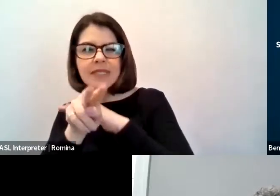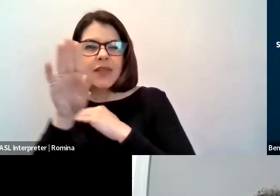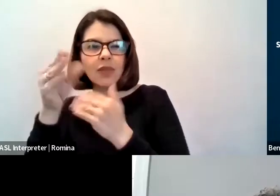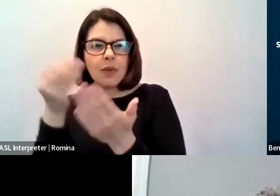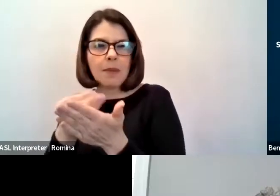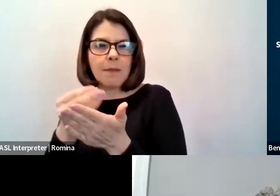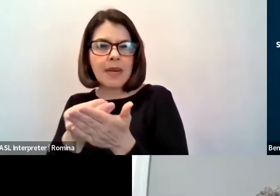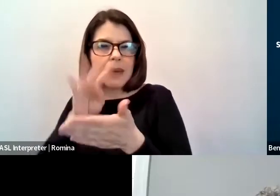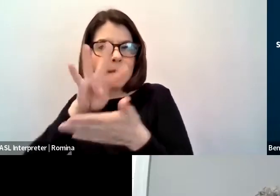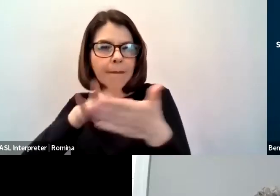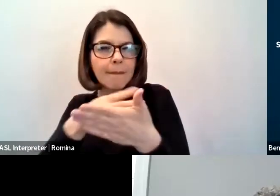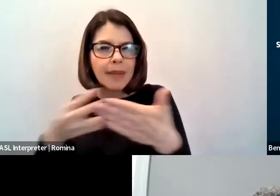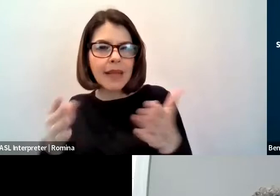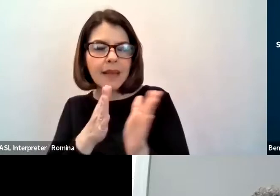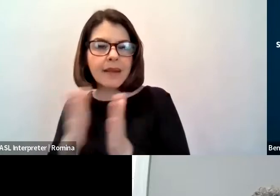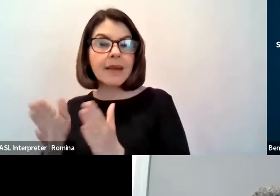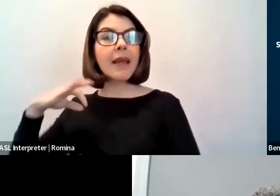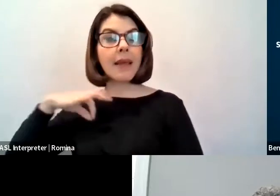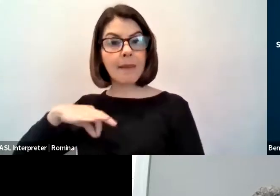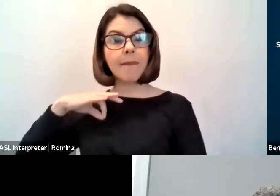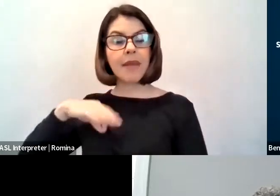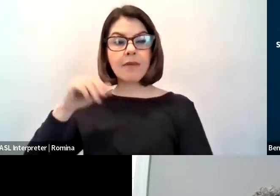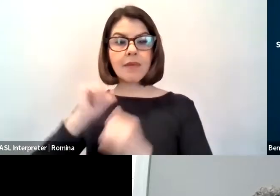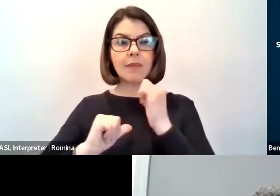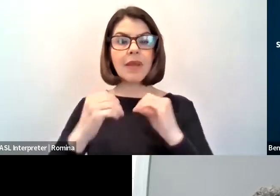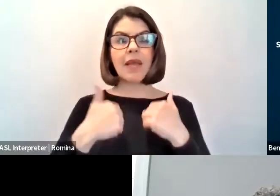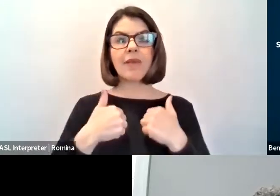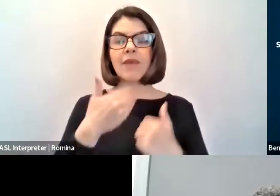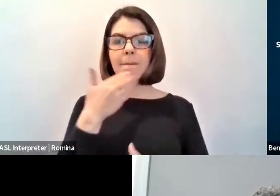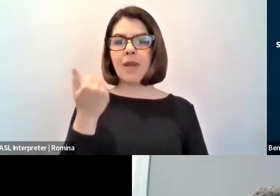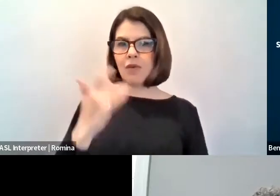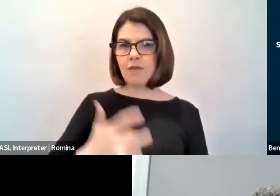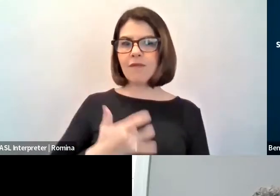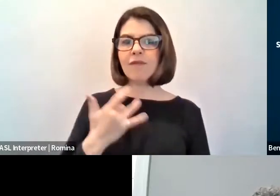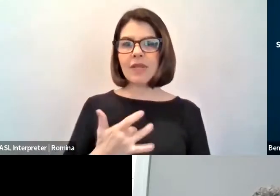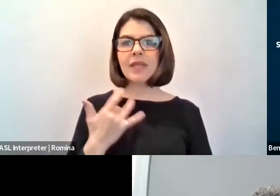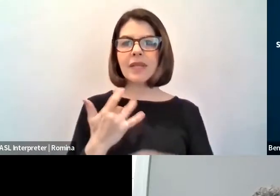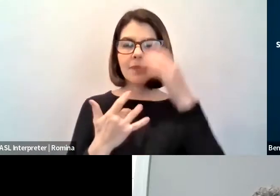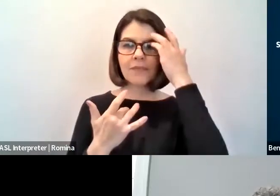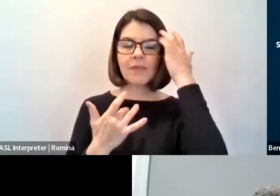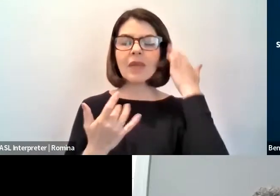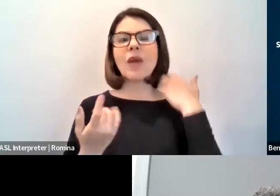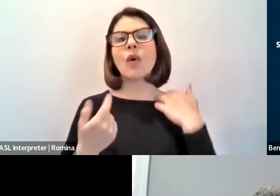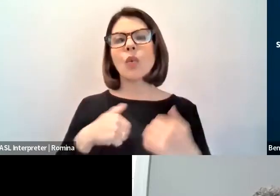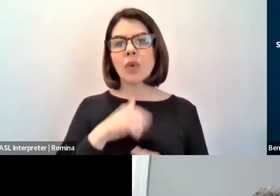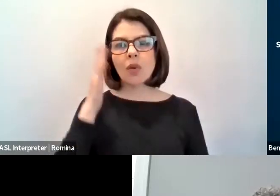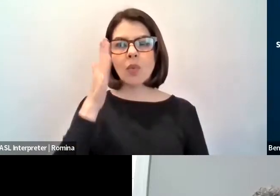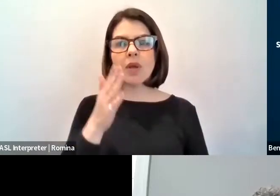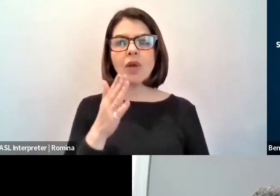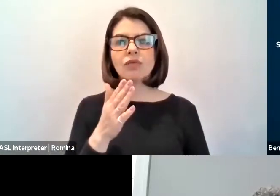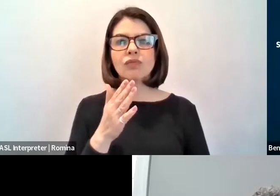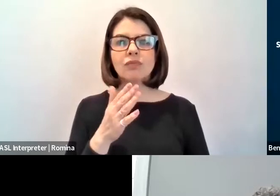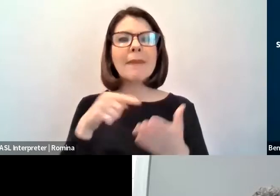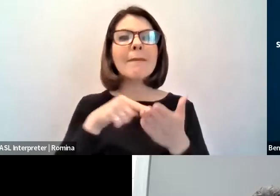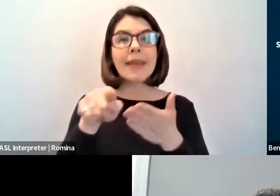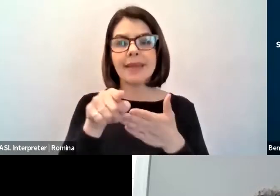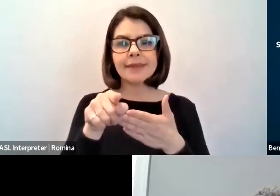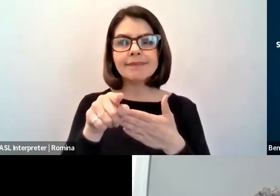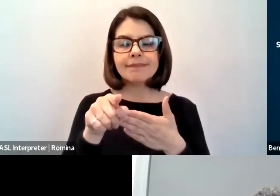and you know, benefit to the performers to get a better sense of what we're likely to be paid for any of these things,